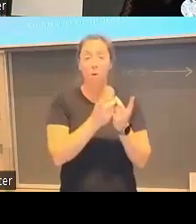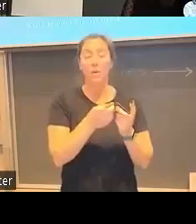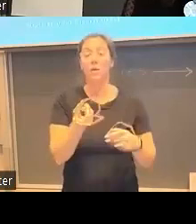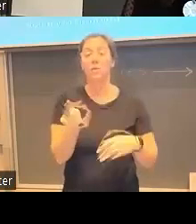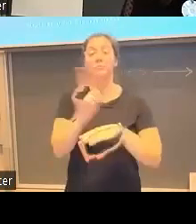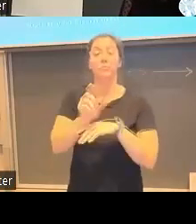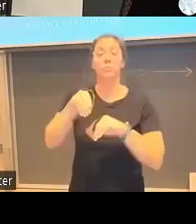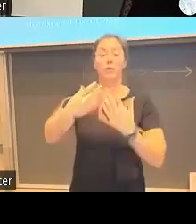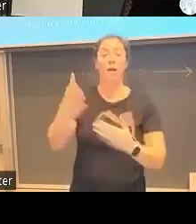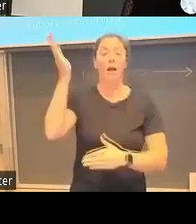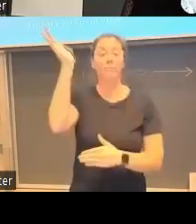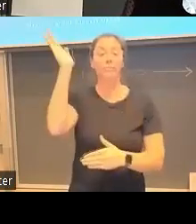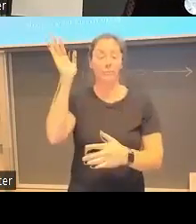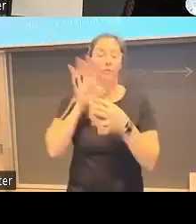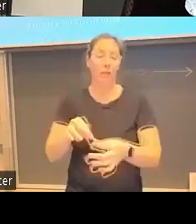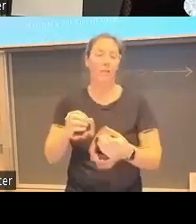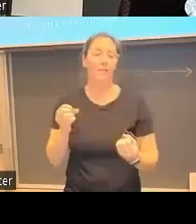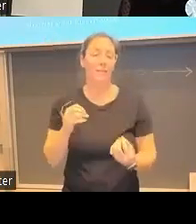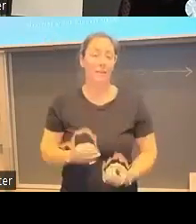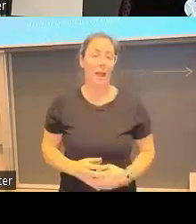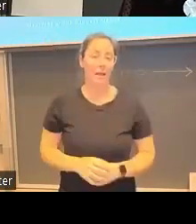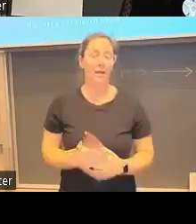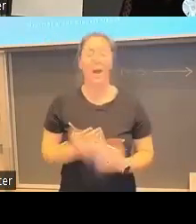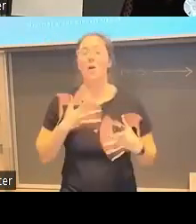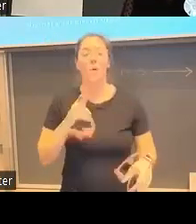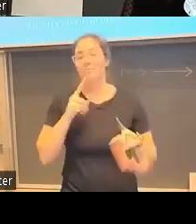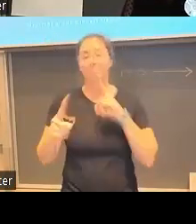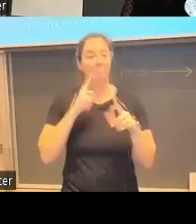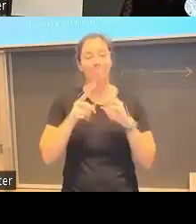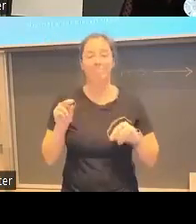give feedback and really I I don't want that to be dactic in nature I want that to be something that